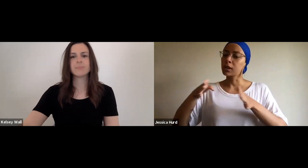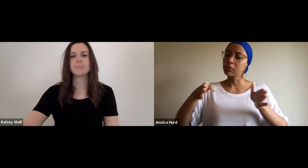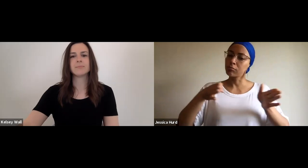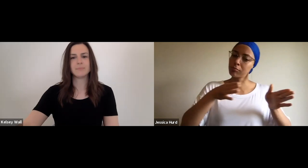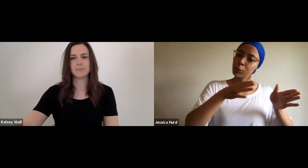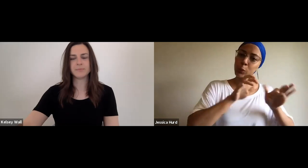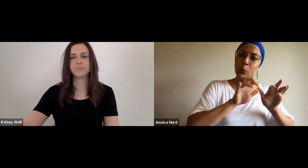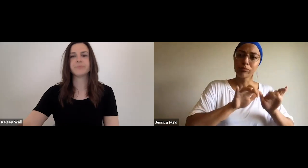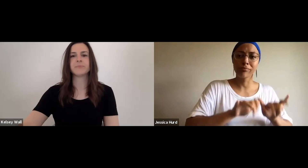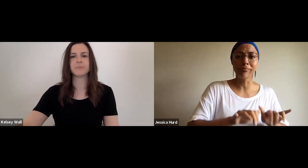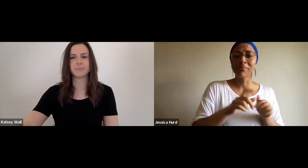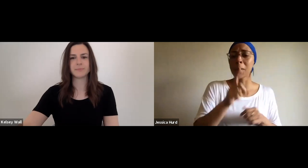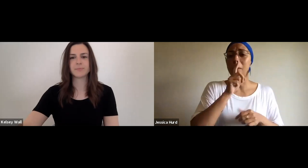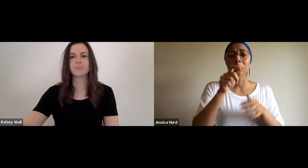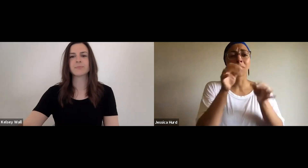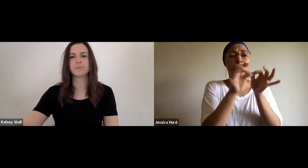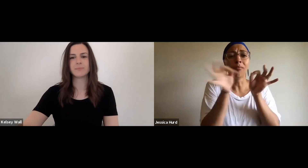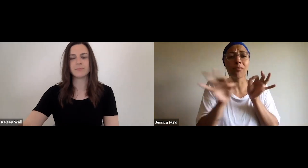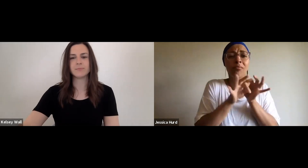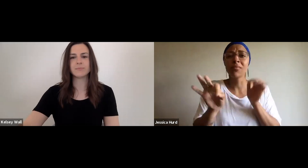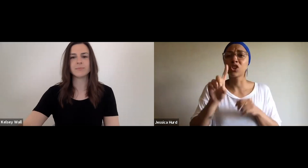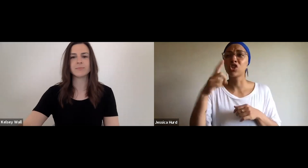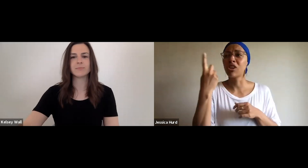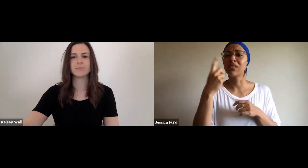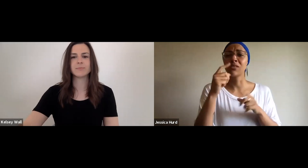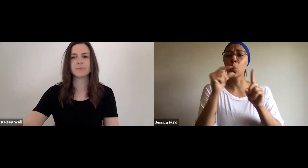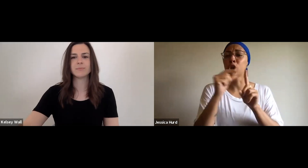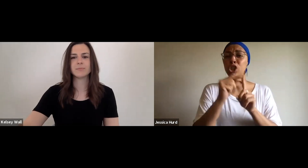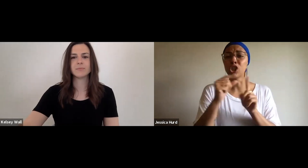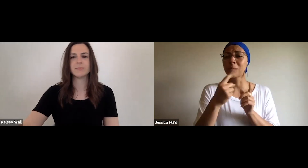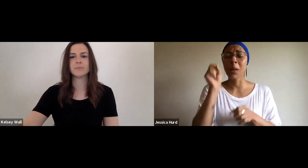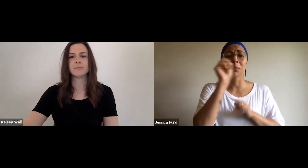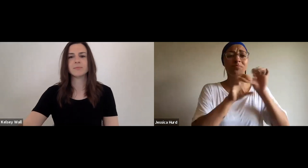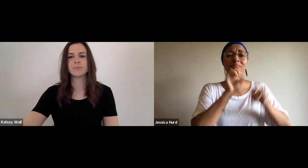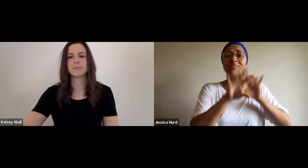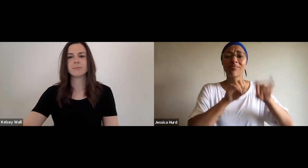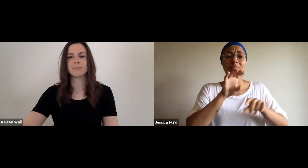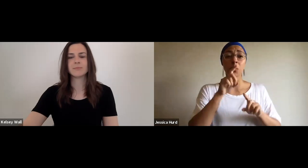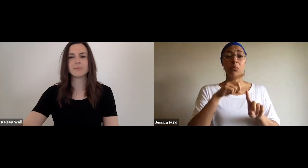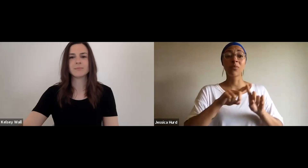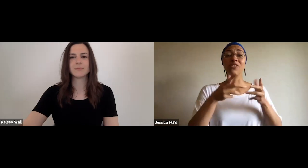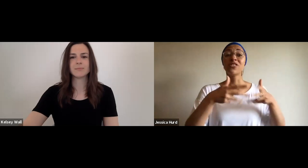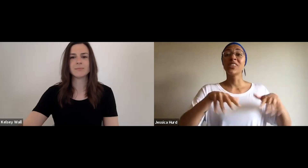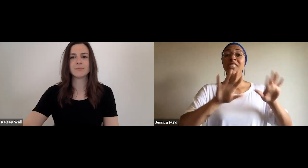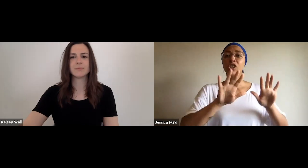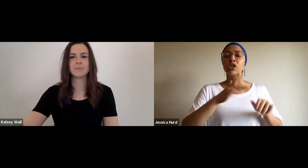and pause for a moment, I take a detour, and I write, and I just put out words. It doesn't matter what they are.